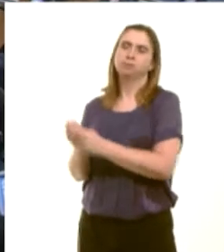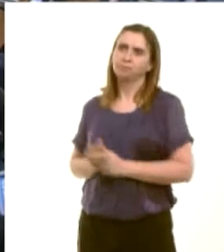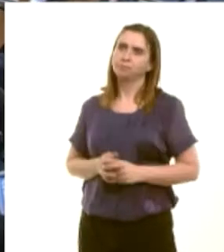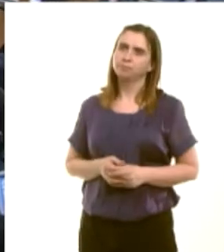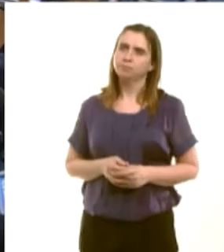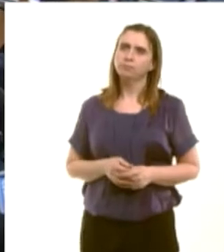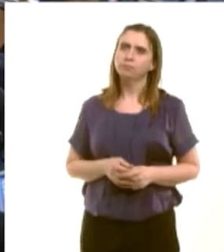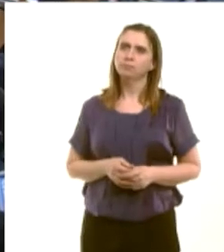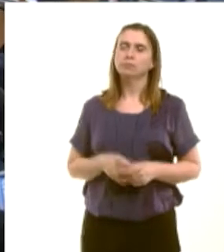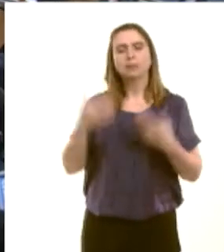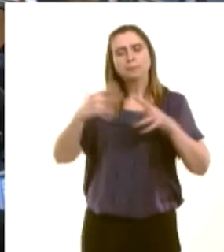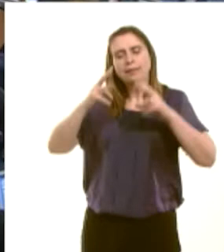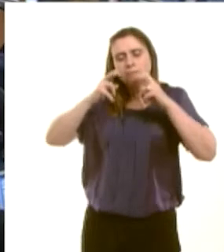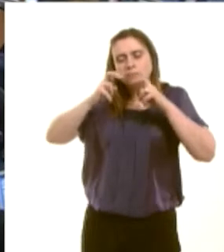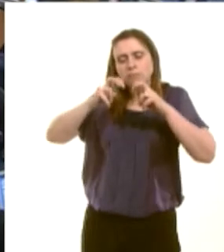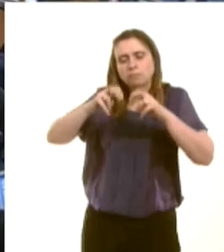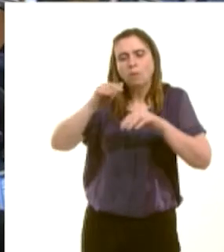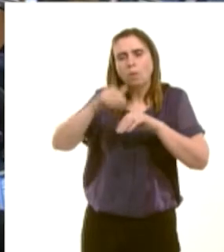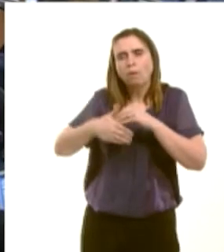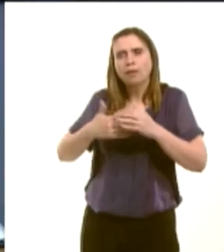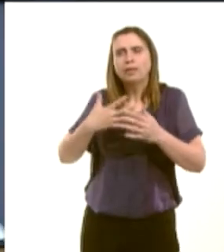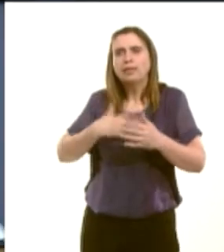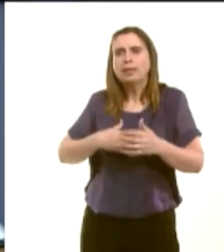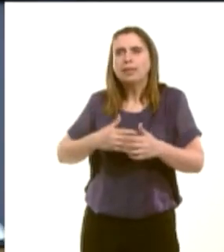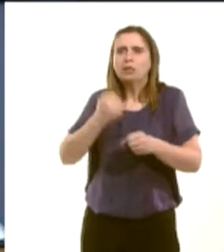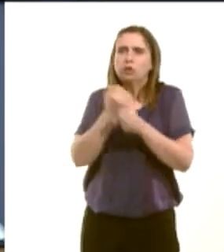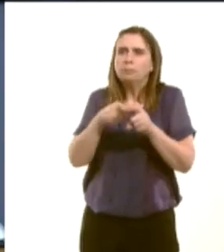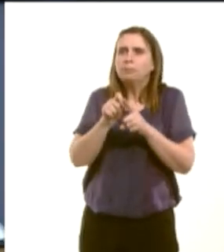study put particular emphasis on good-quality primary care and called for a renaissance